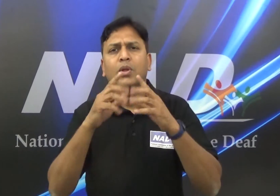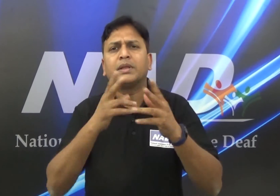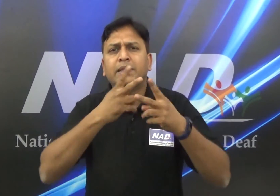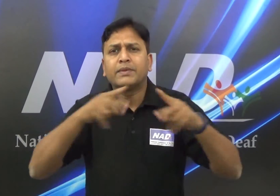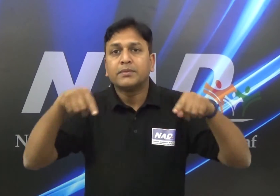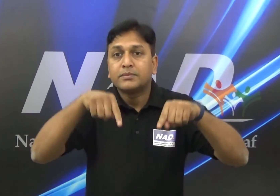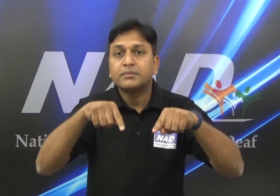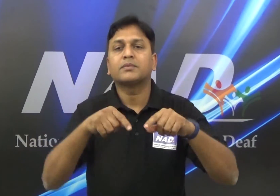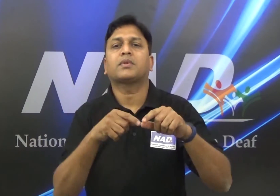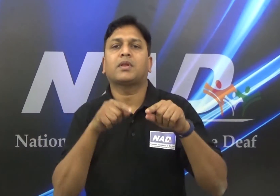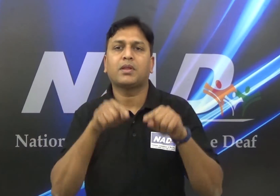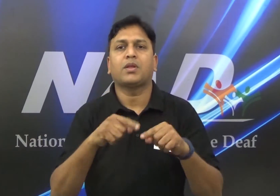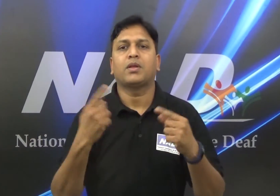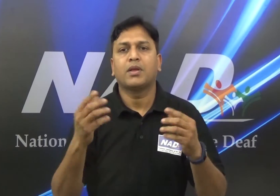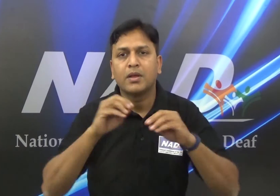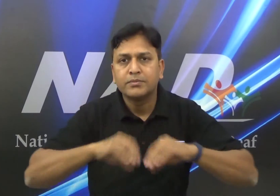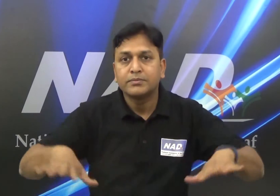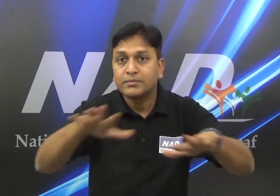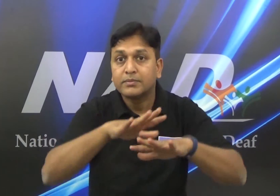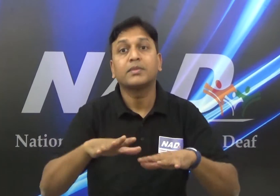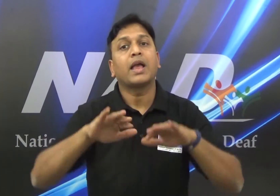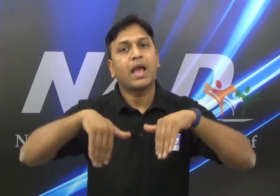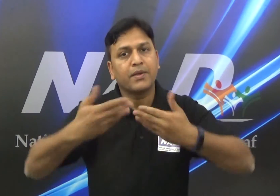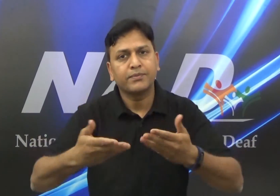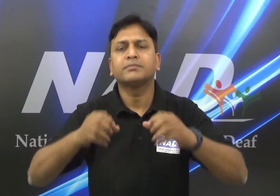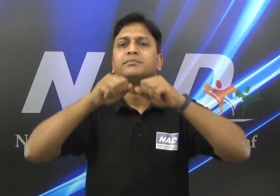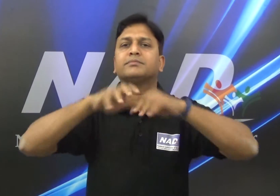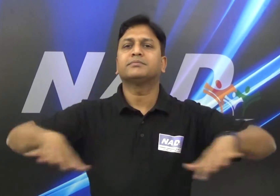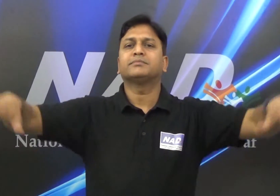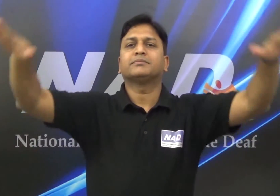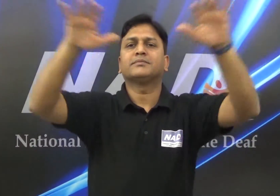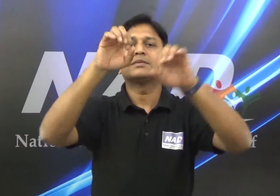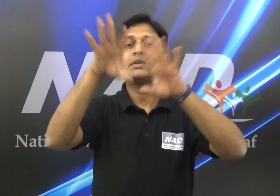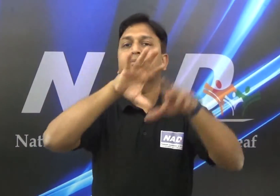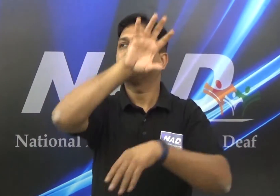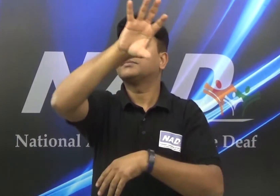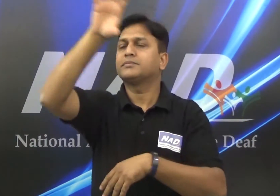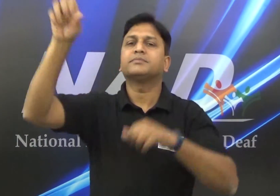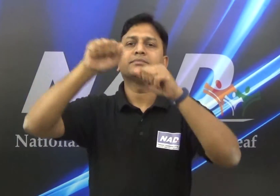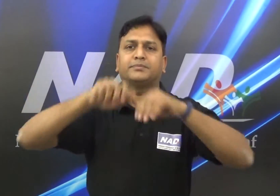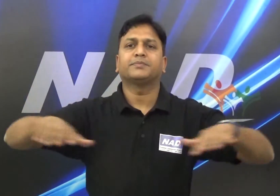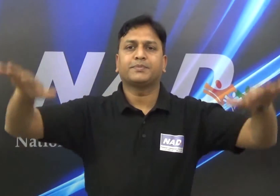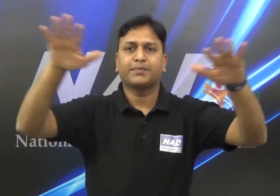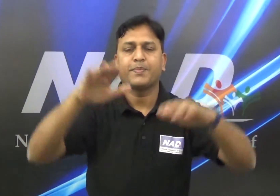After having a discussion, the leaders go back to their cities and talk to people about what has been discussed in the conference.